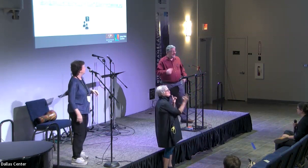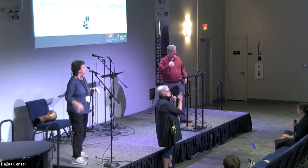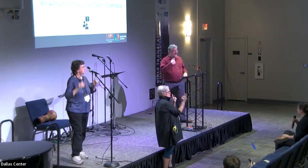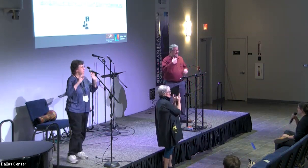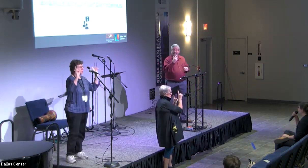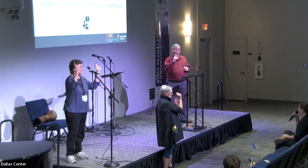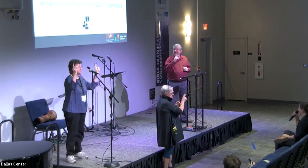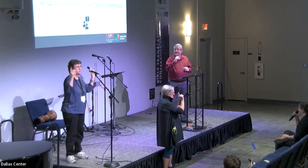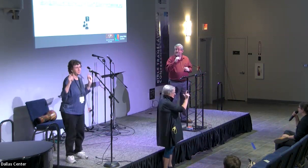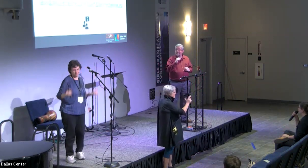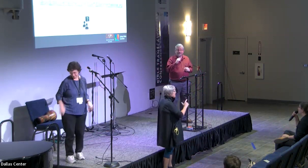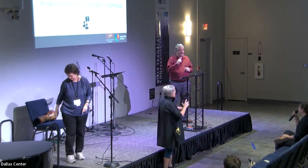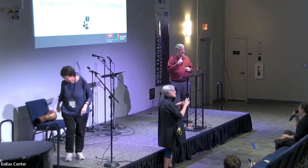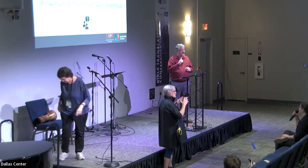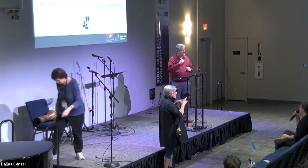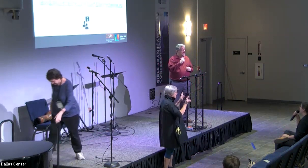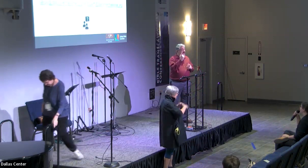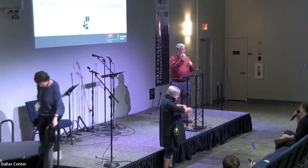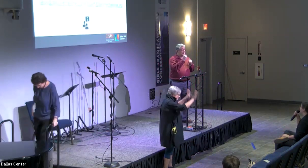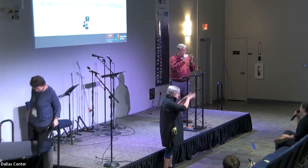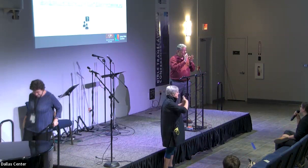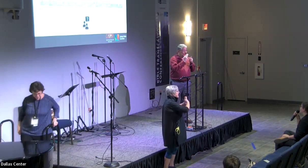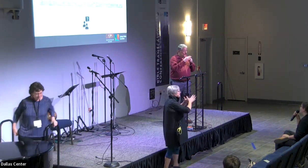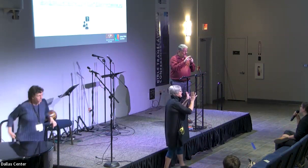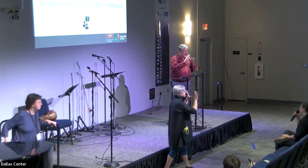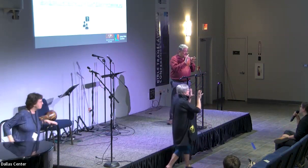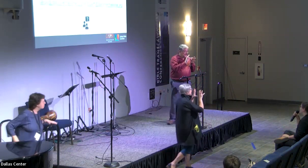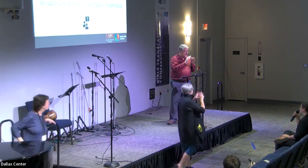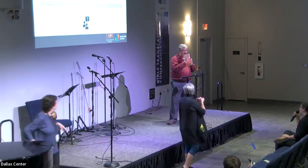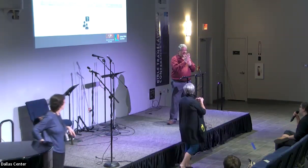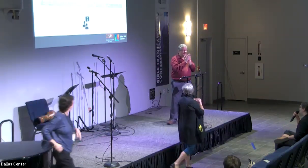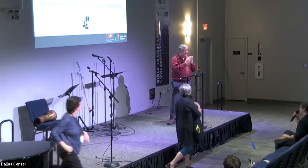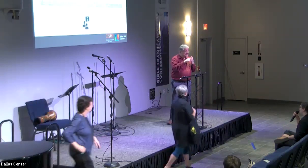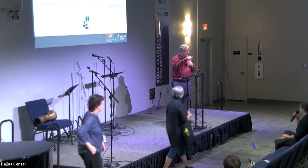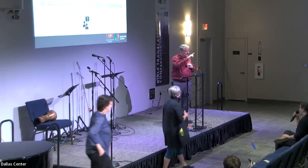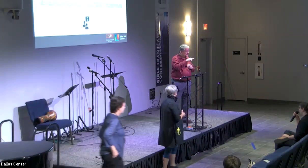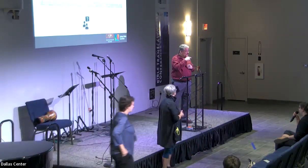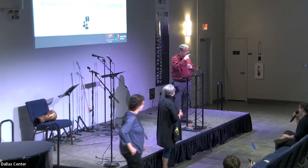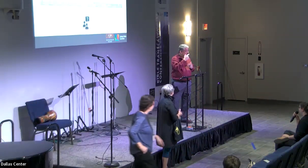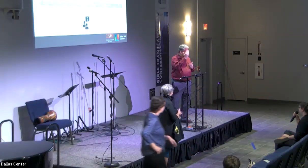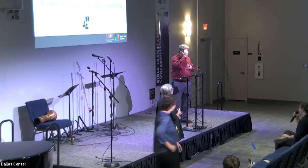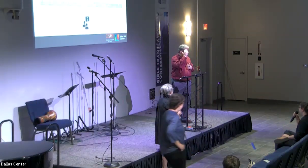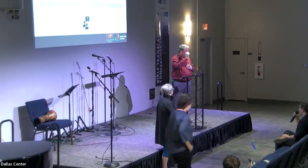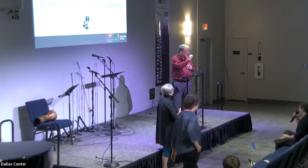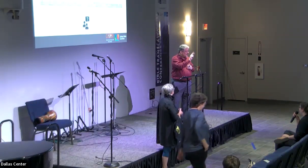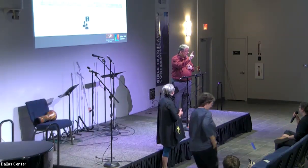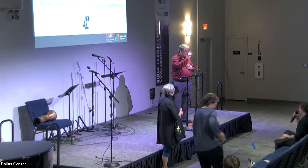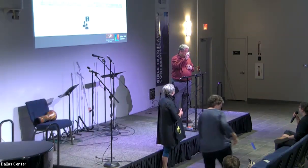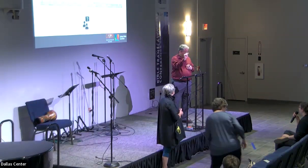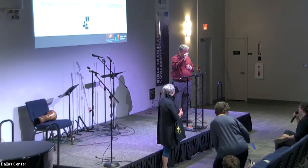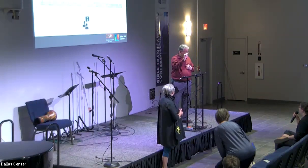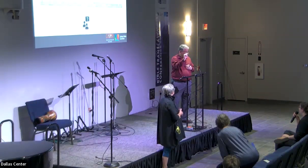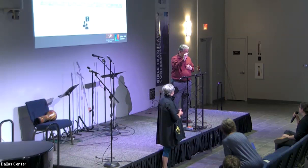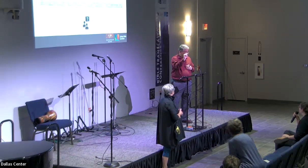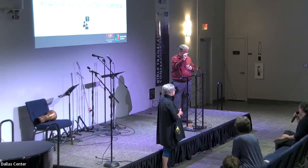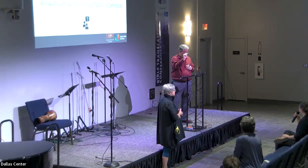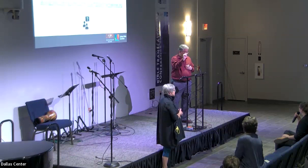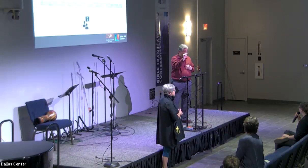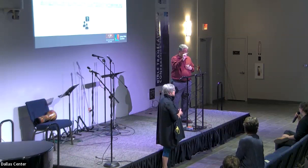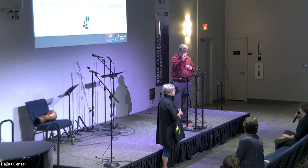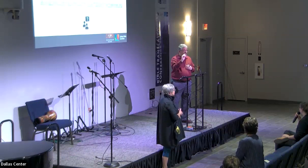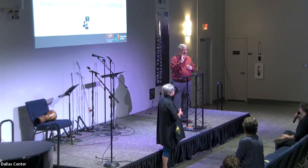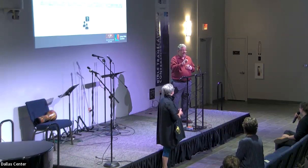You can go to the next session. Yeah. And one more thing that I just wanted to add. Briefly, some of you guys might be familiar with AVTT.